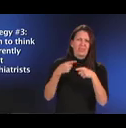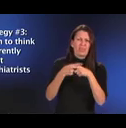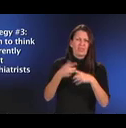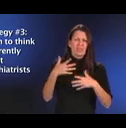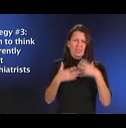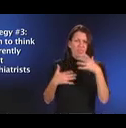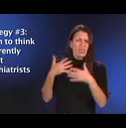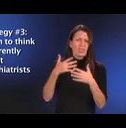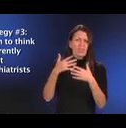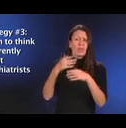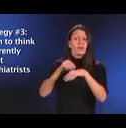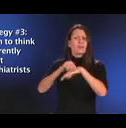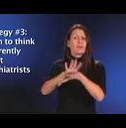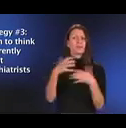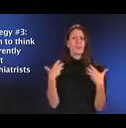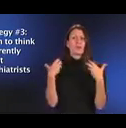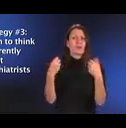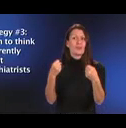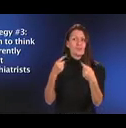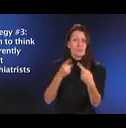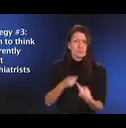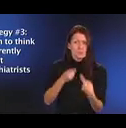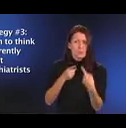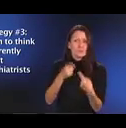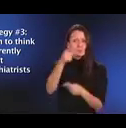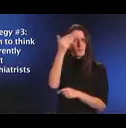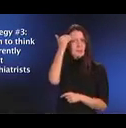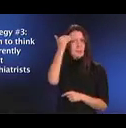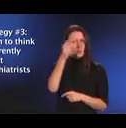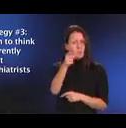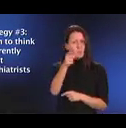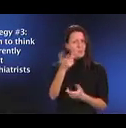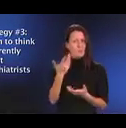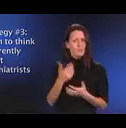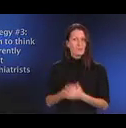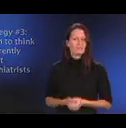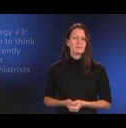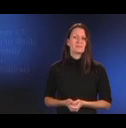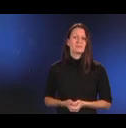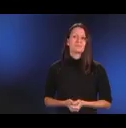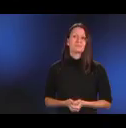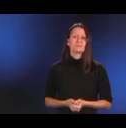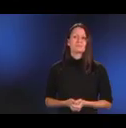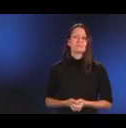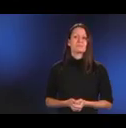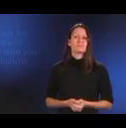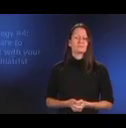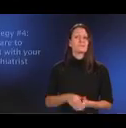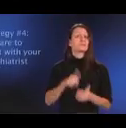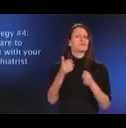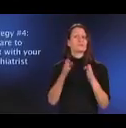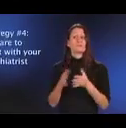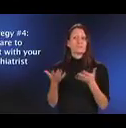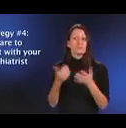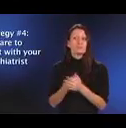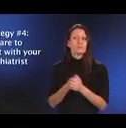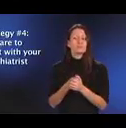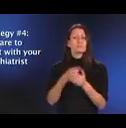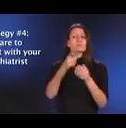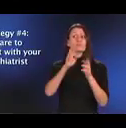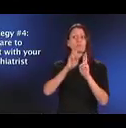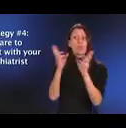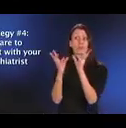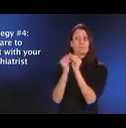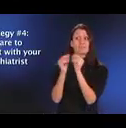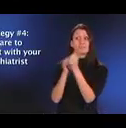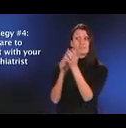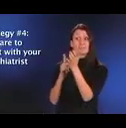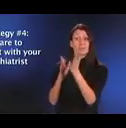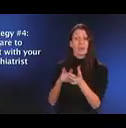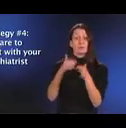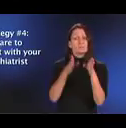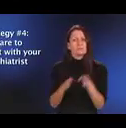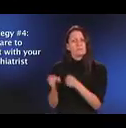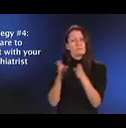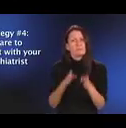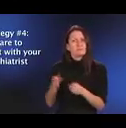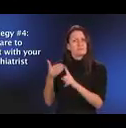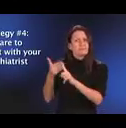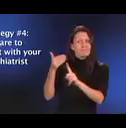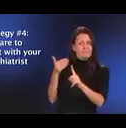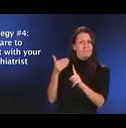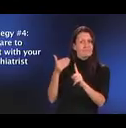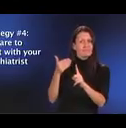The next strategy, prepare to meet with your psychiatrist.